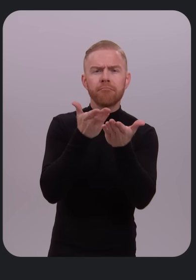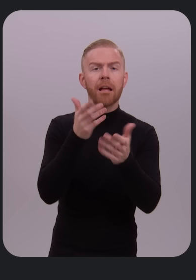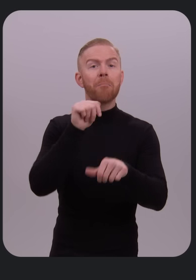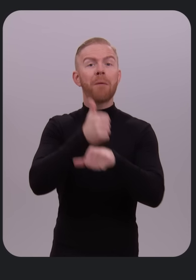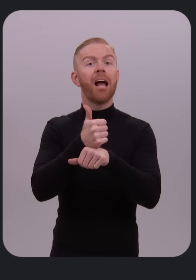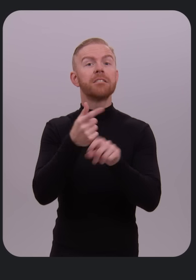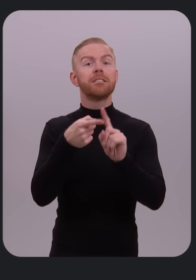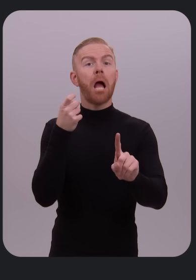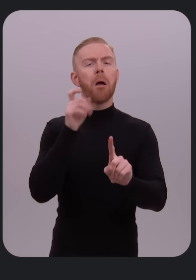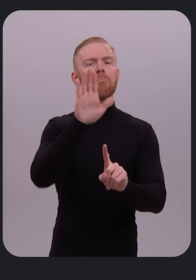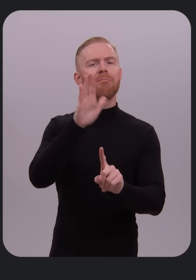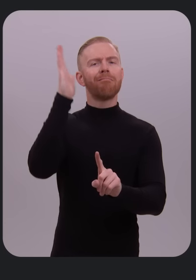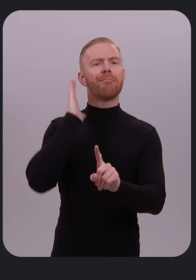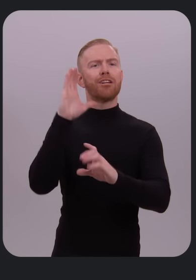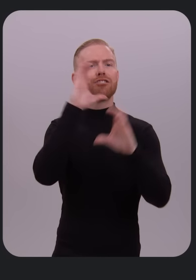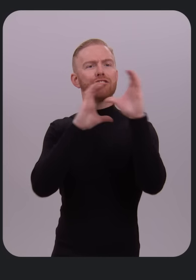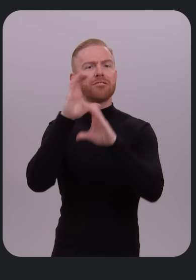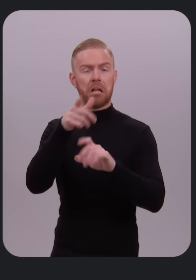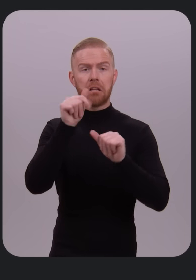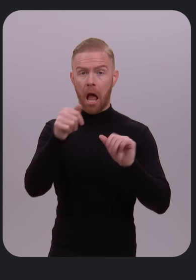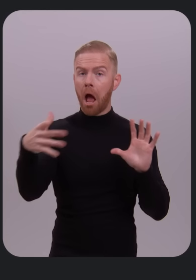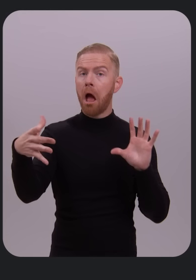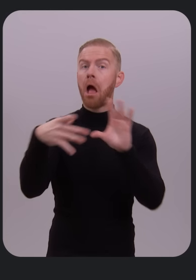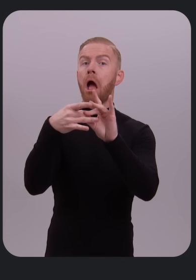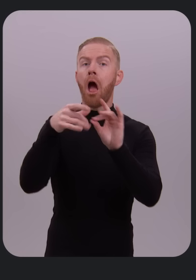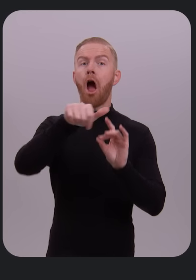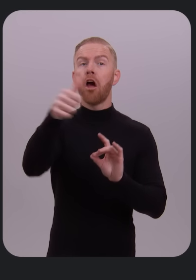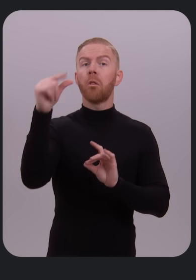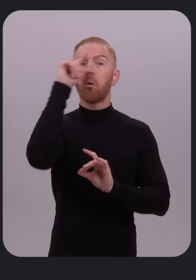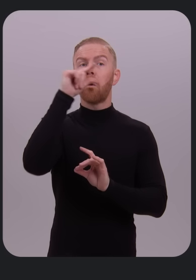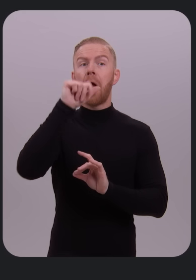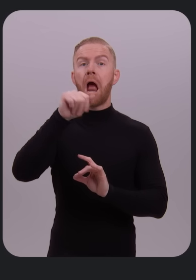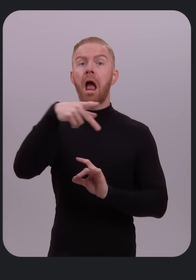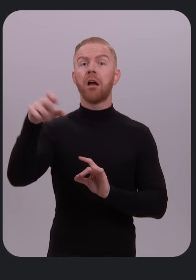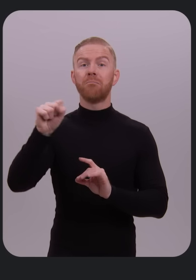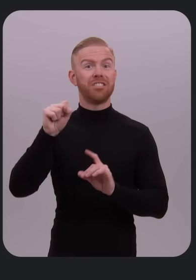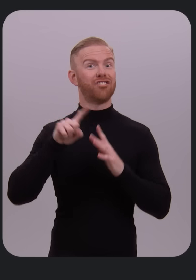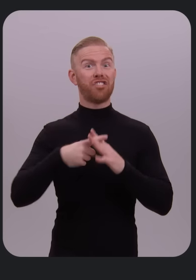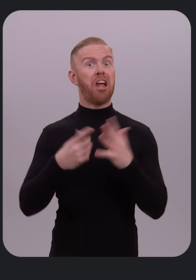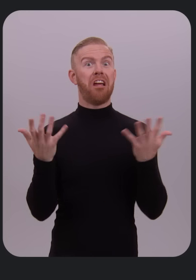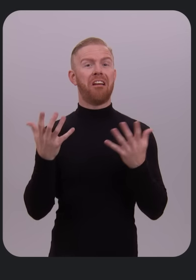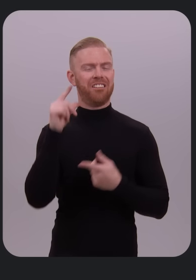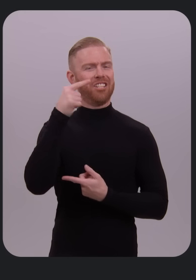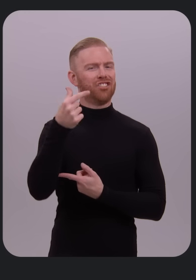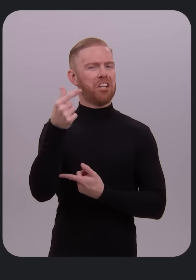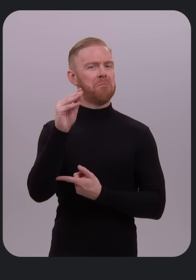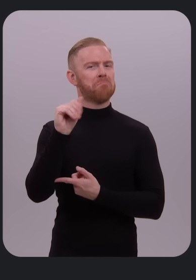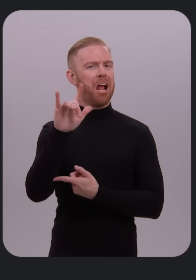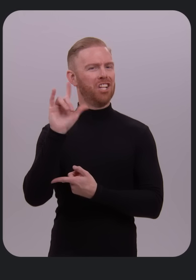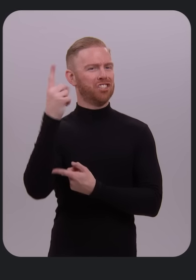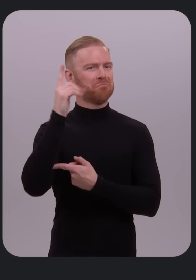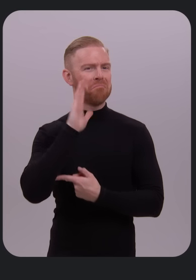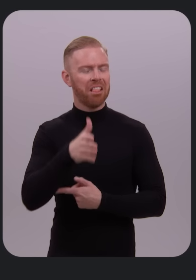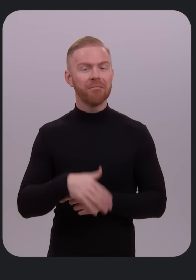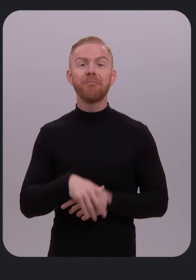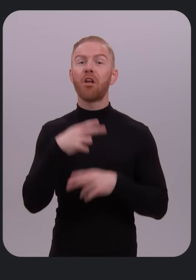You can also opt in to connect other Google apps, starting with Gmail. We call this personal context, and you'll